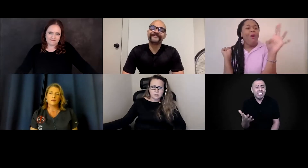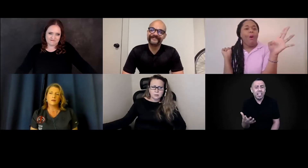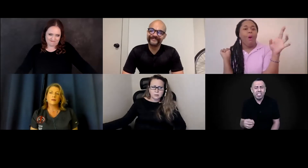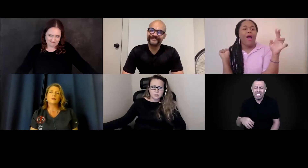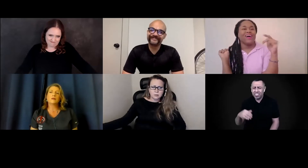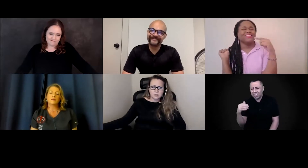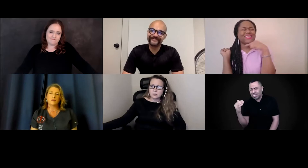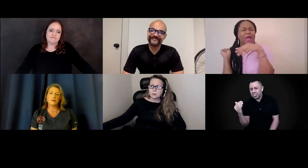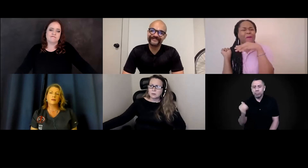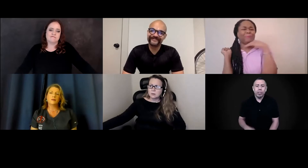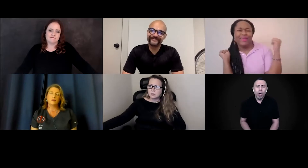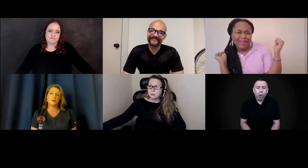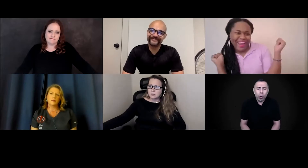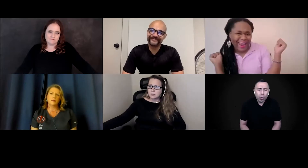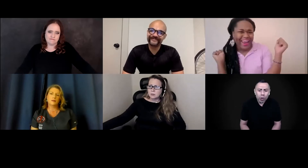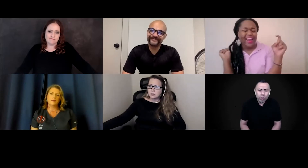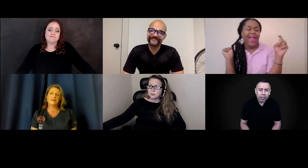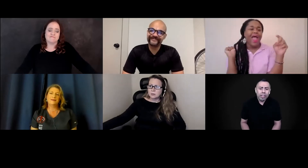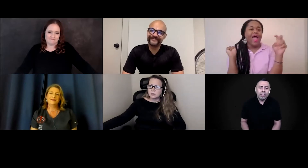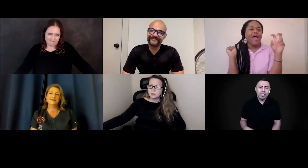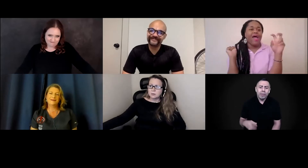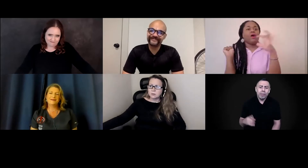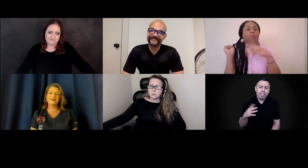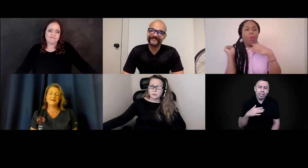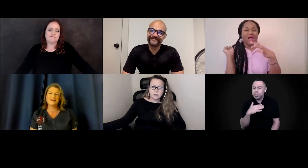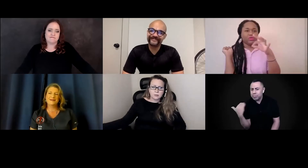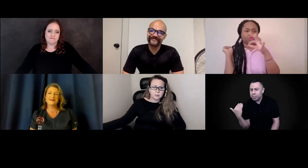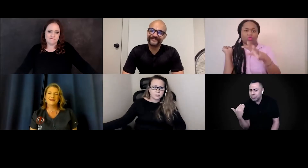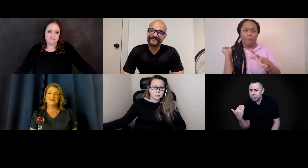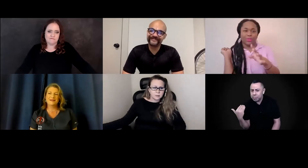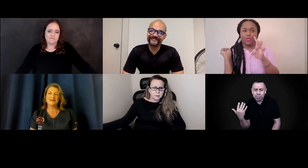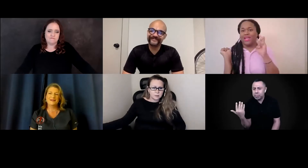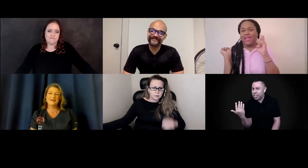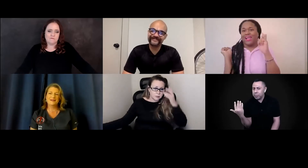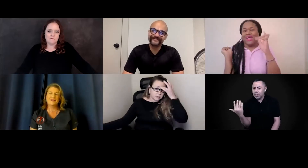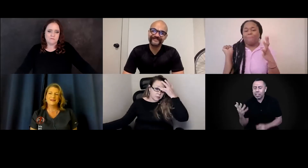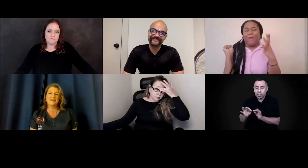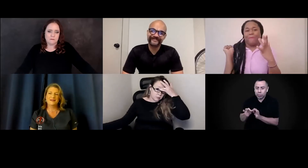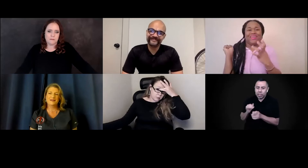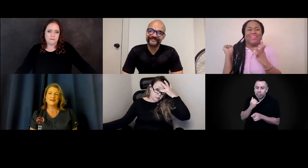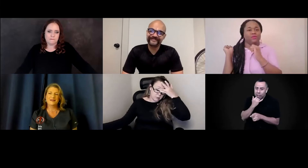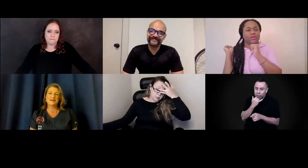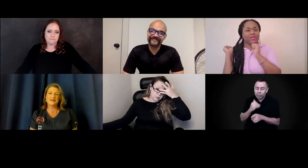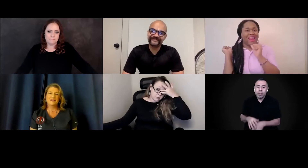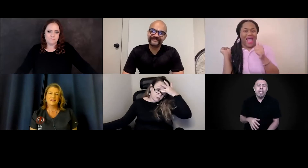Like if I want to say girrrl, or let's say I want to say Babee, the interpreter might